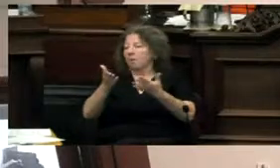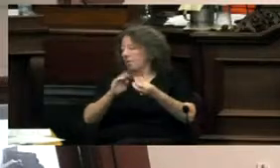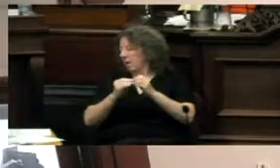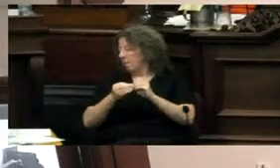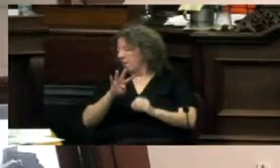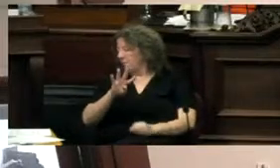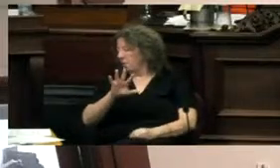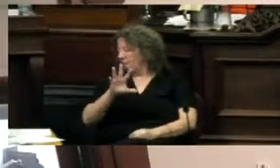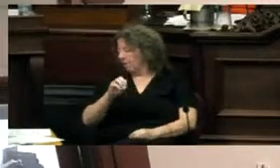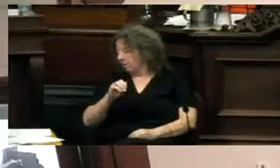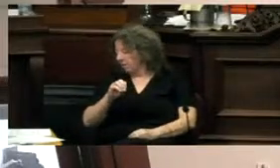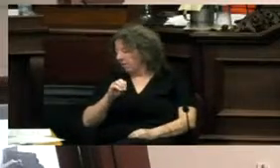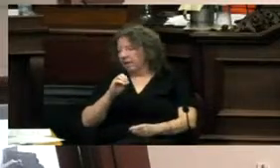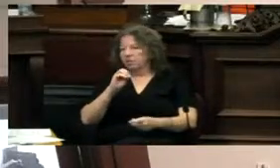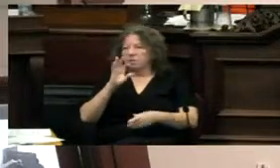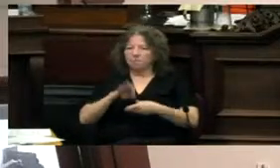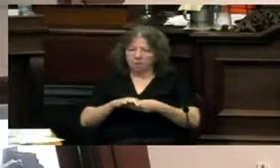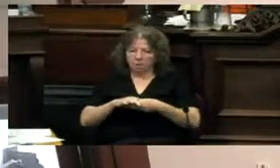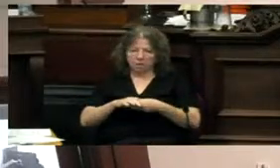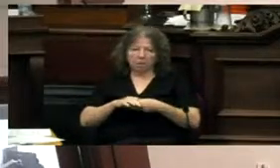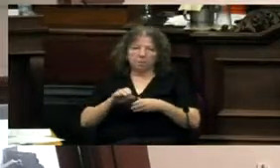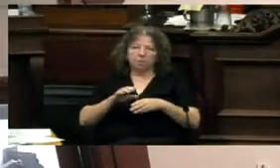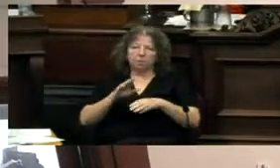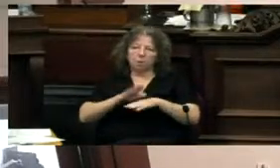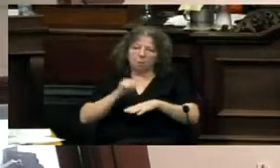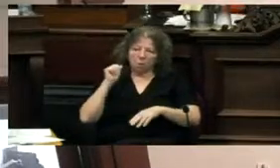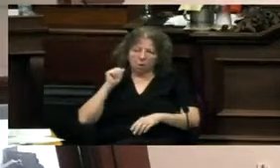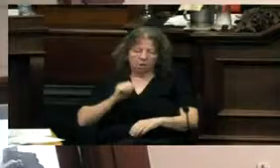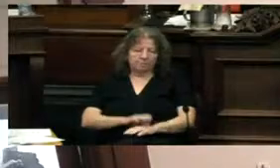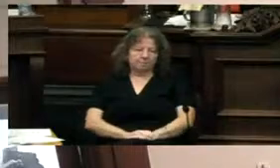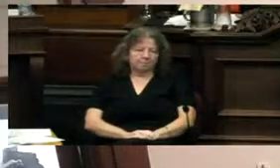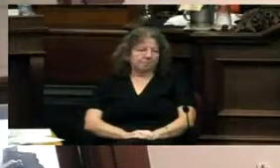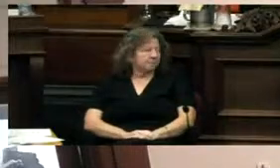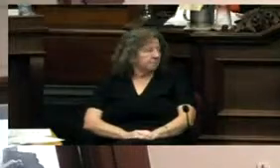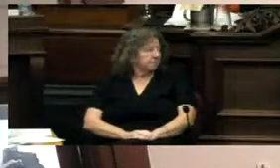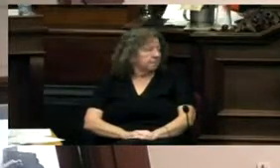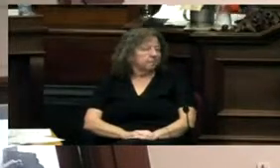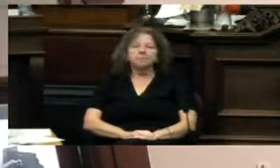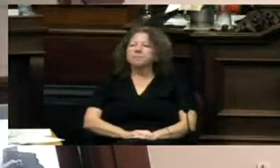became a consideration. So with that I'm going to move